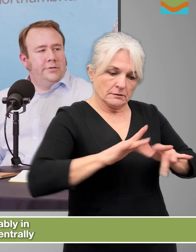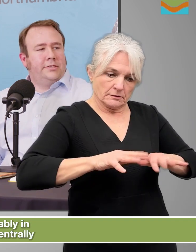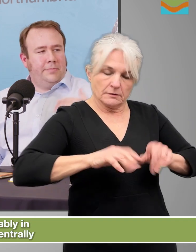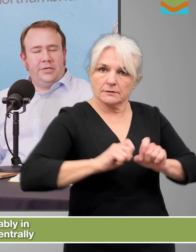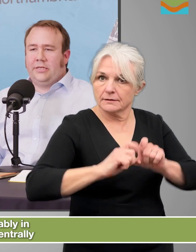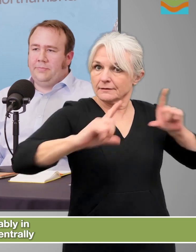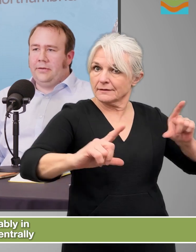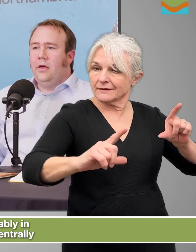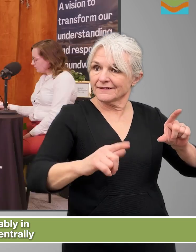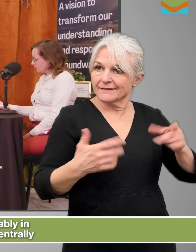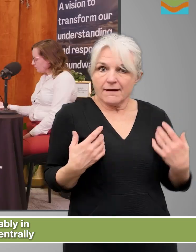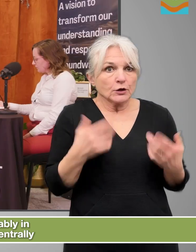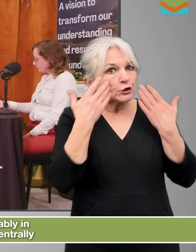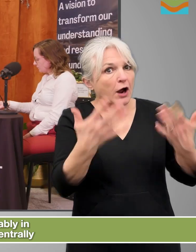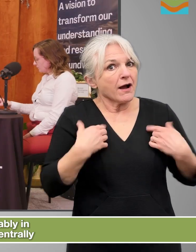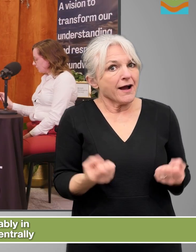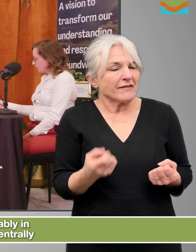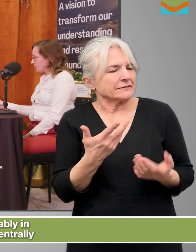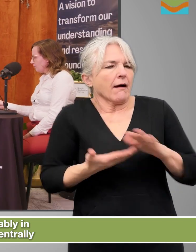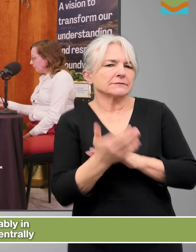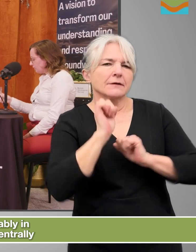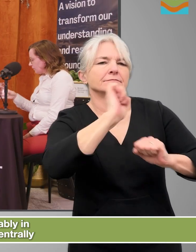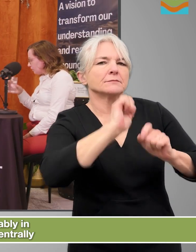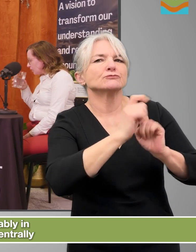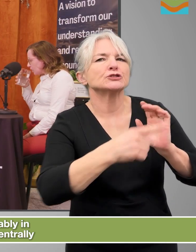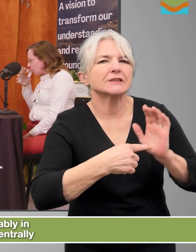BGS has been doing for probably in the last 30 years, we've now centrally